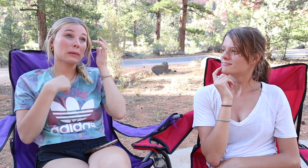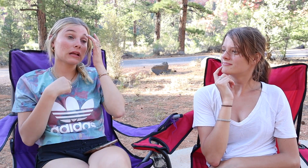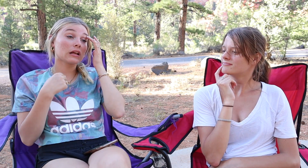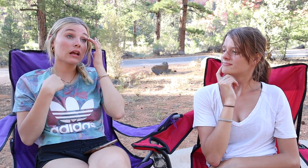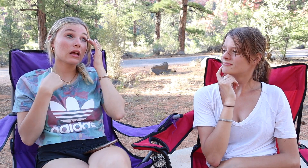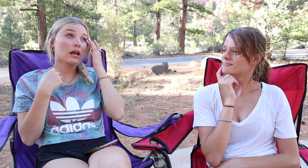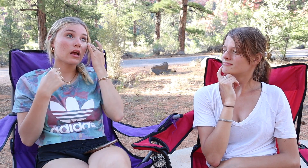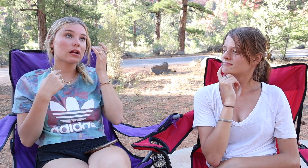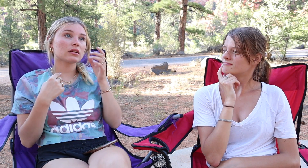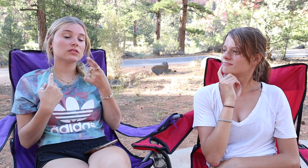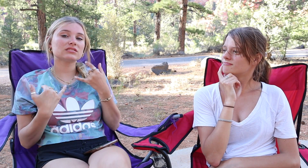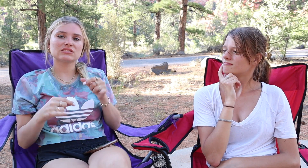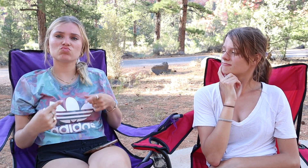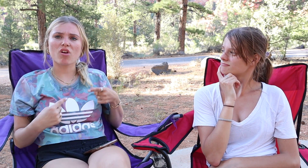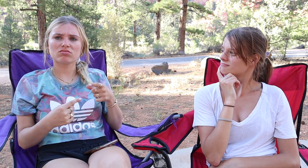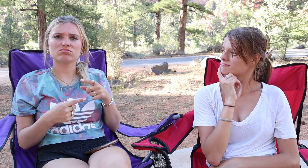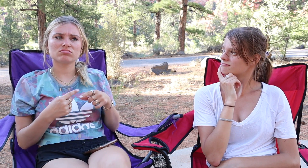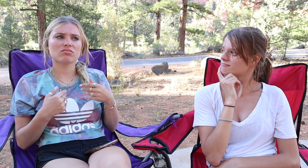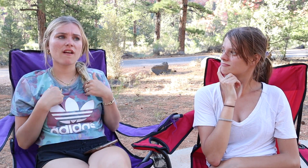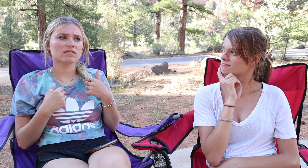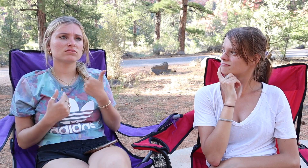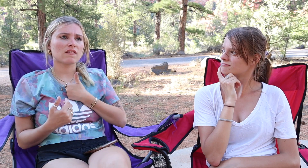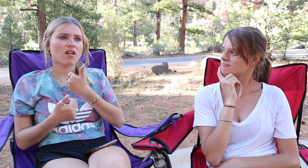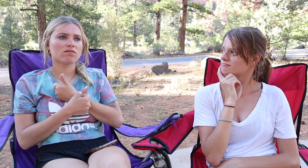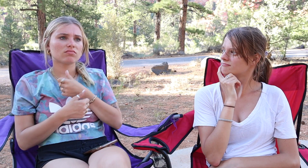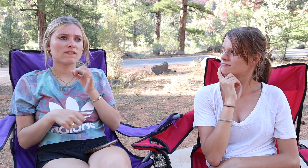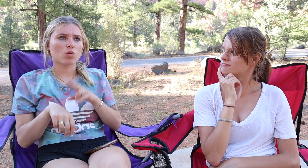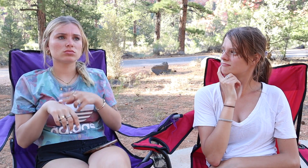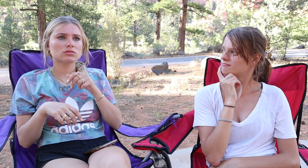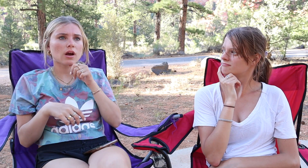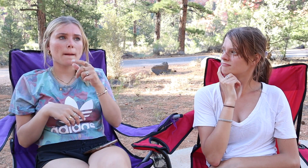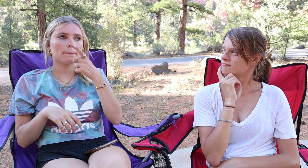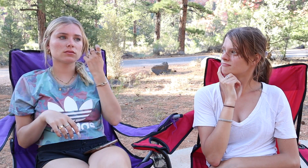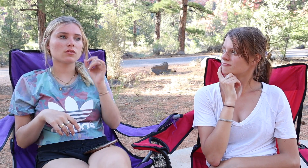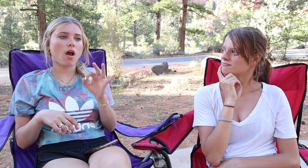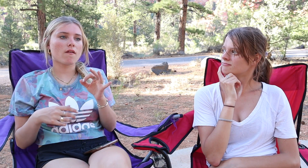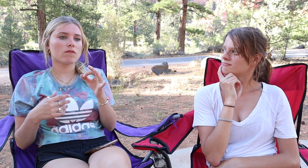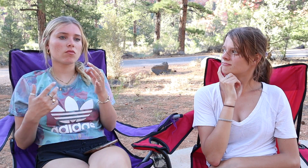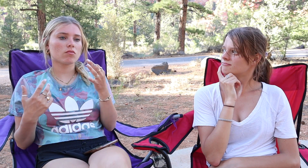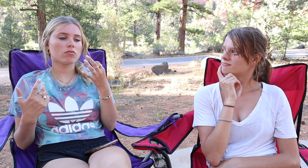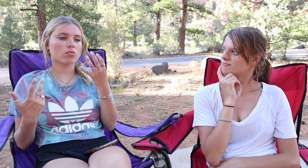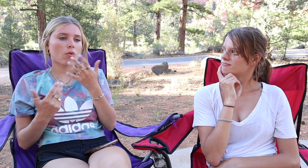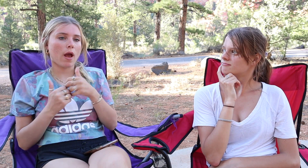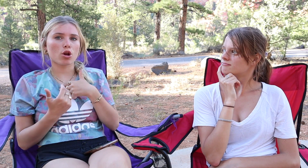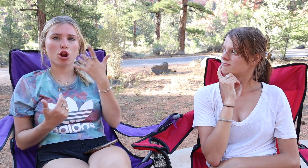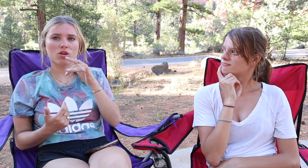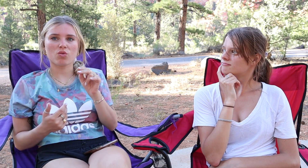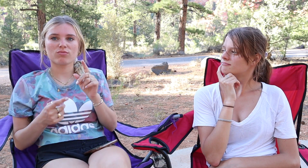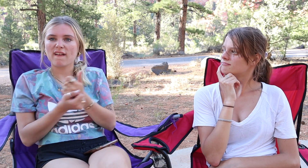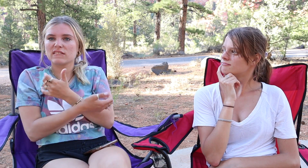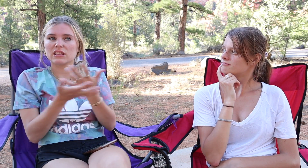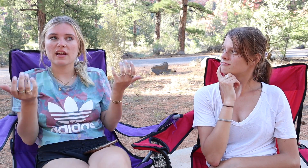for me, I am also struggling with learning how to love myself it is not because of how I do look but inside I do have flaws that I didn't like